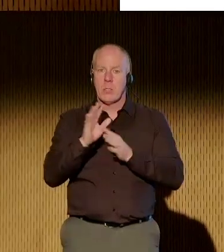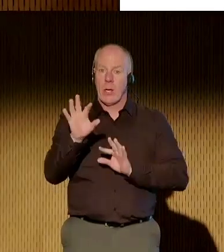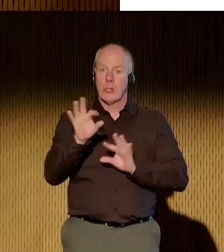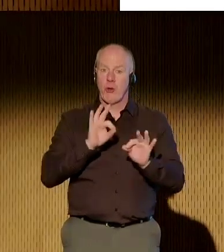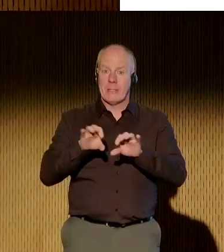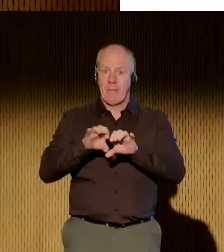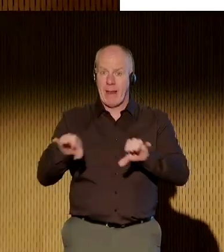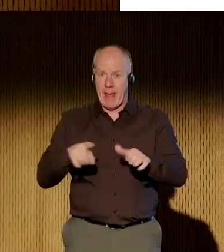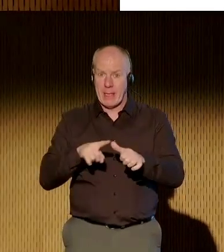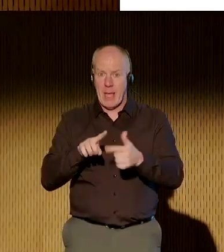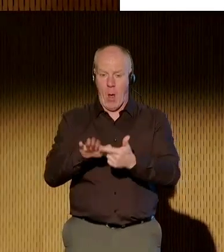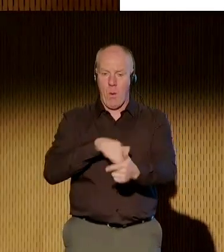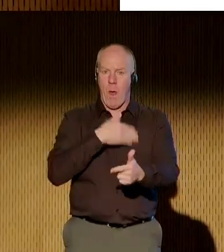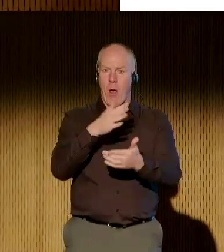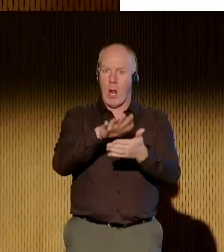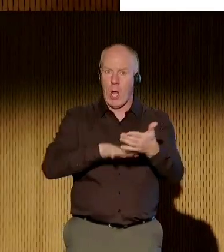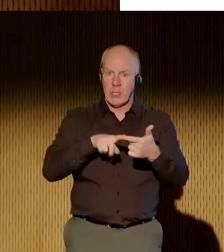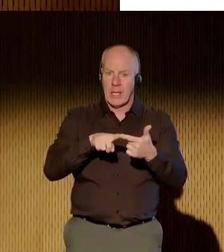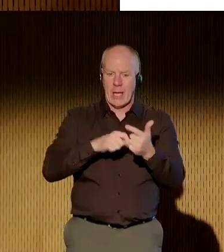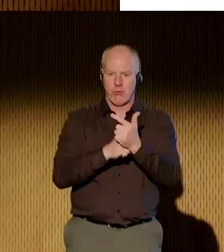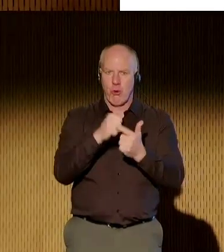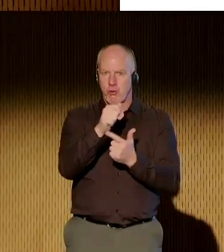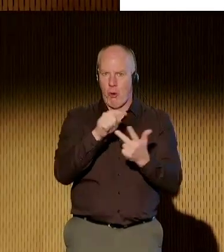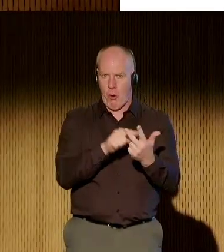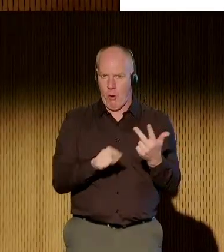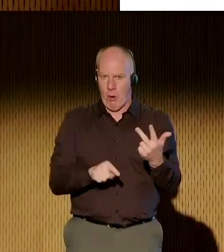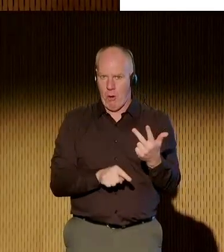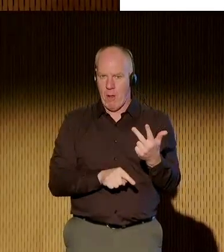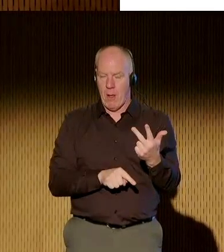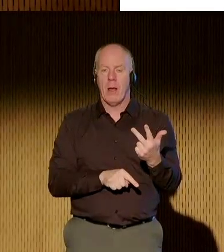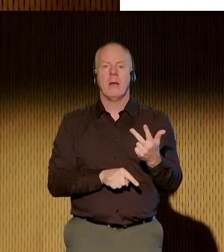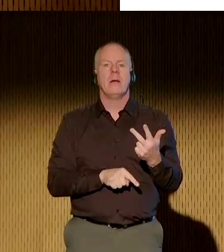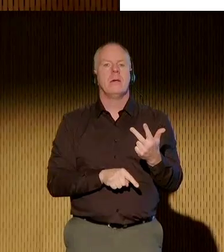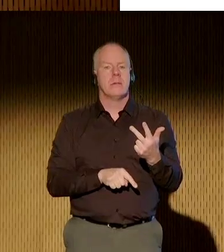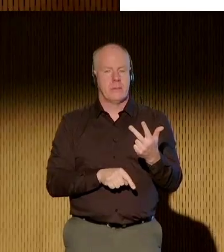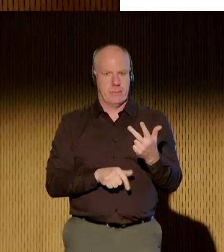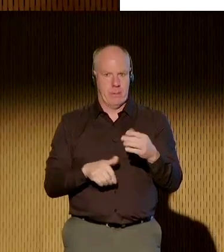the duration of the lesson and its structure. And this includes deciding which teaching